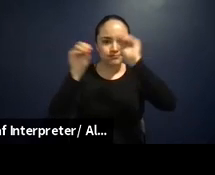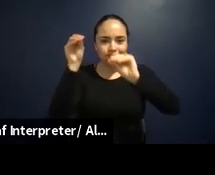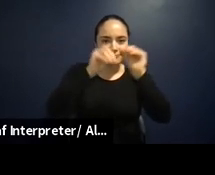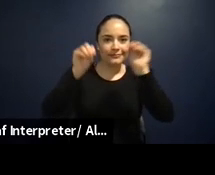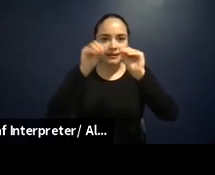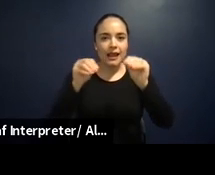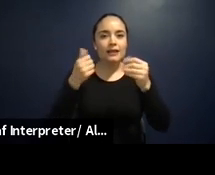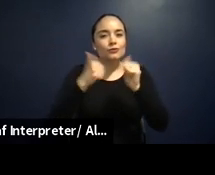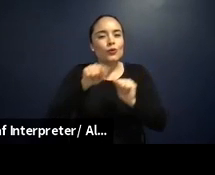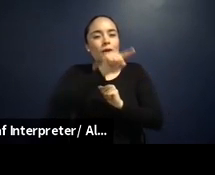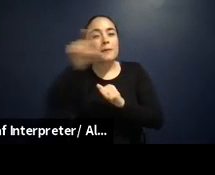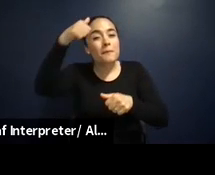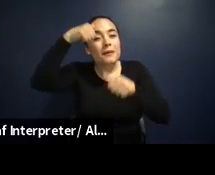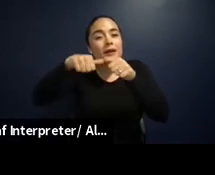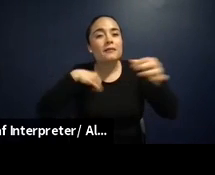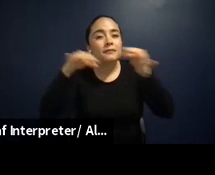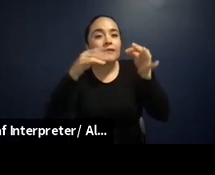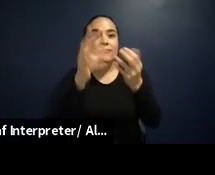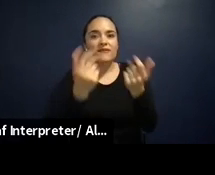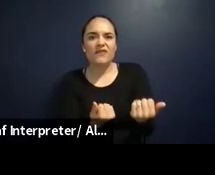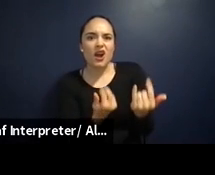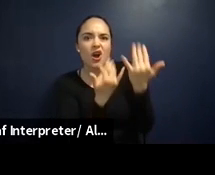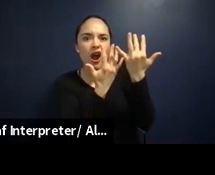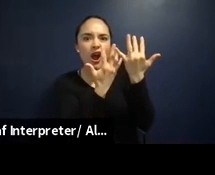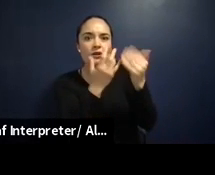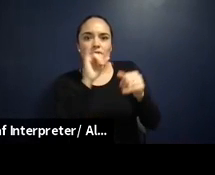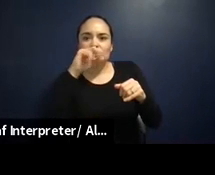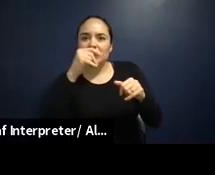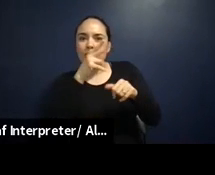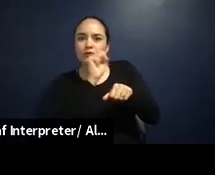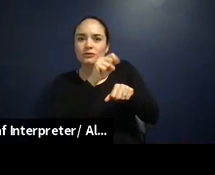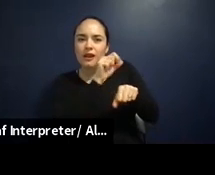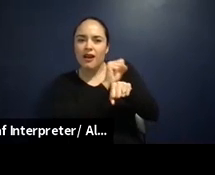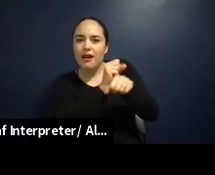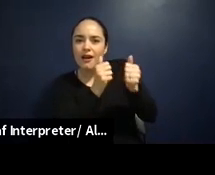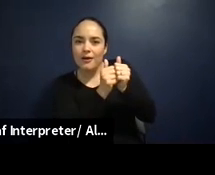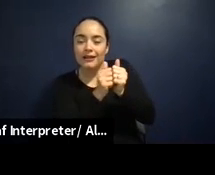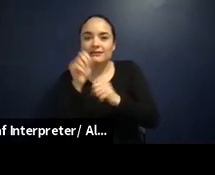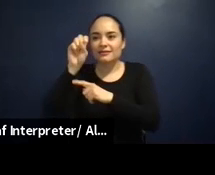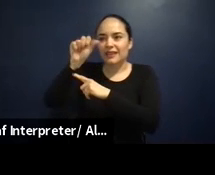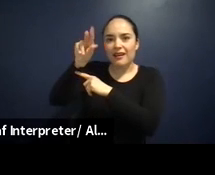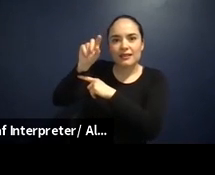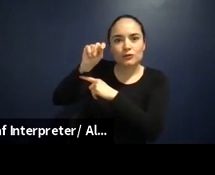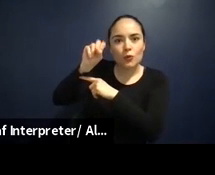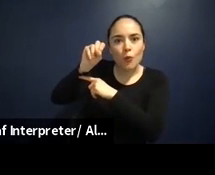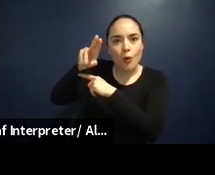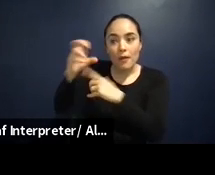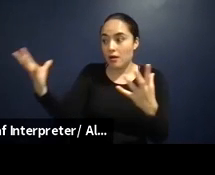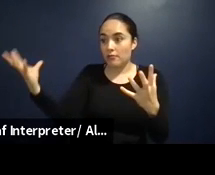it's going to break down into silicon and oxygen, those two elements, and then-- [Kim]: Super cool.